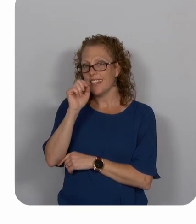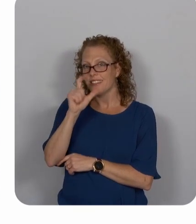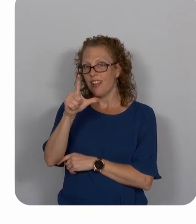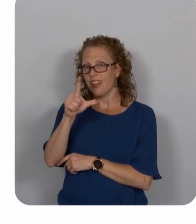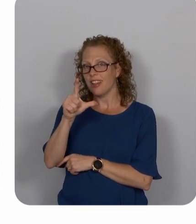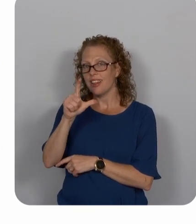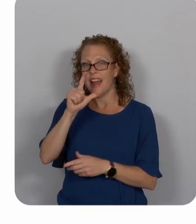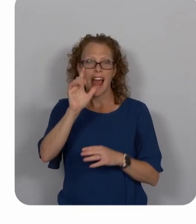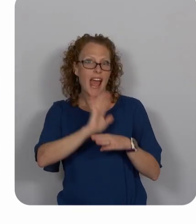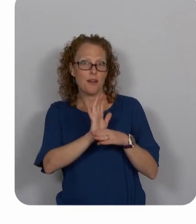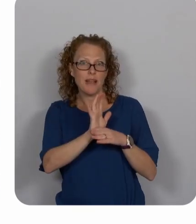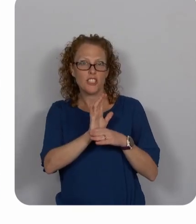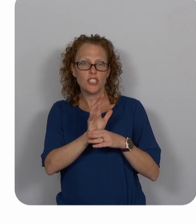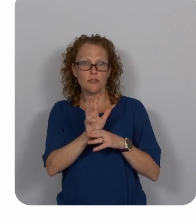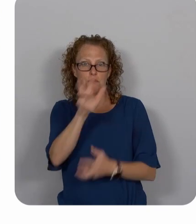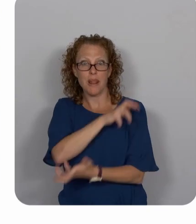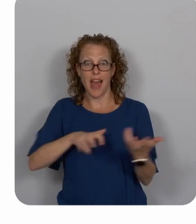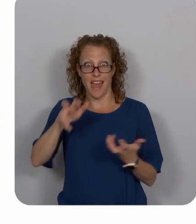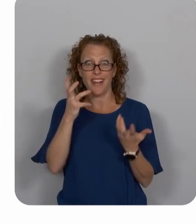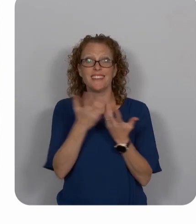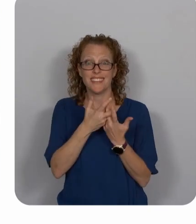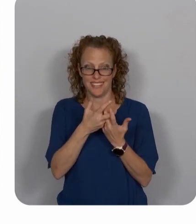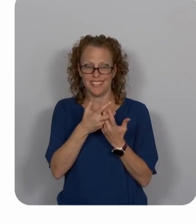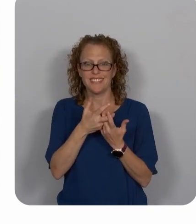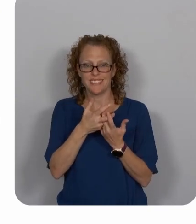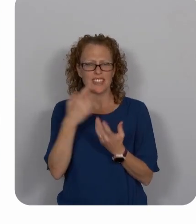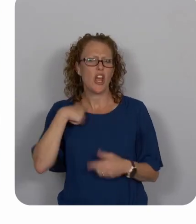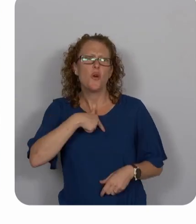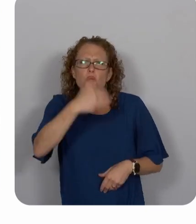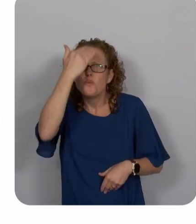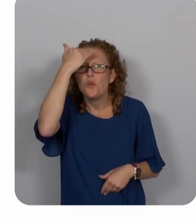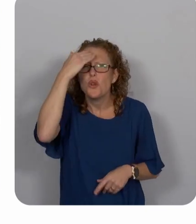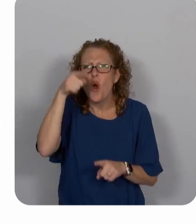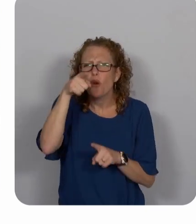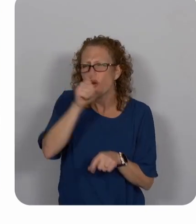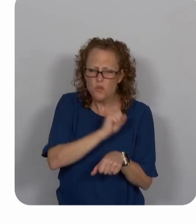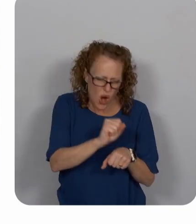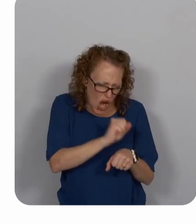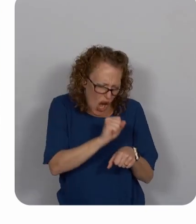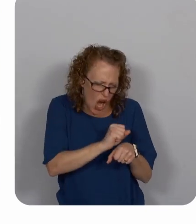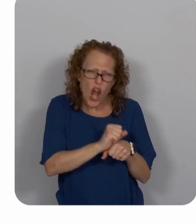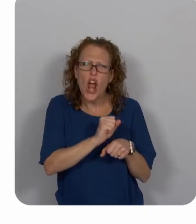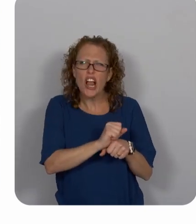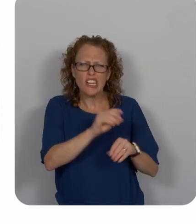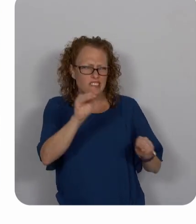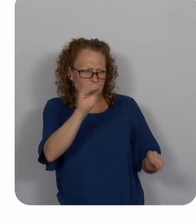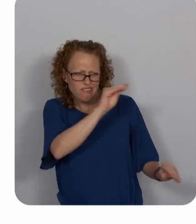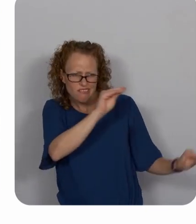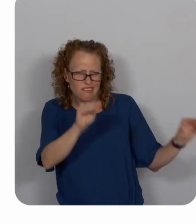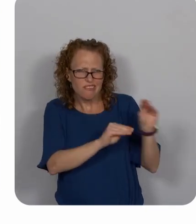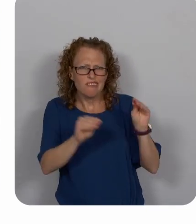We know that choppier, abrupt transitions within a project can detract from the end user’s experience.